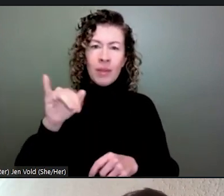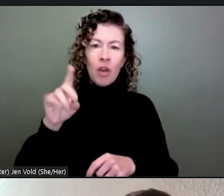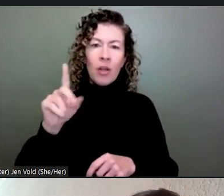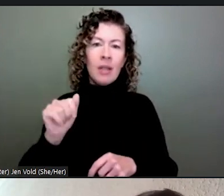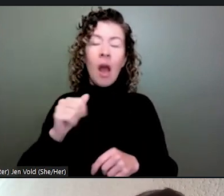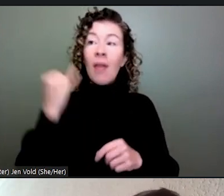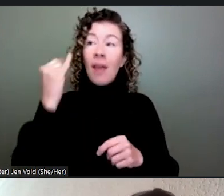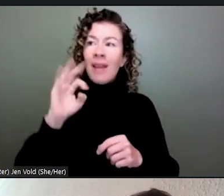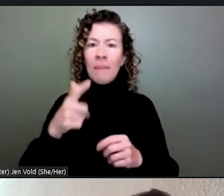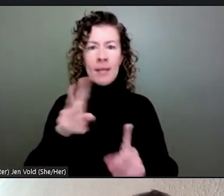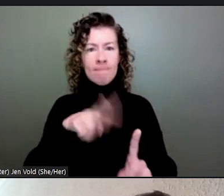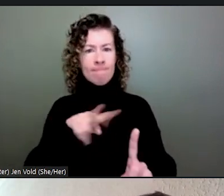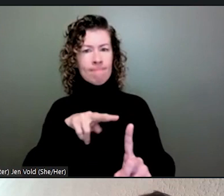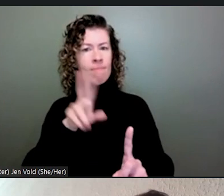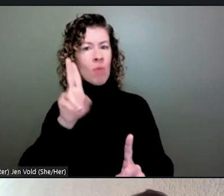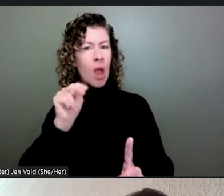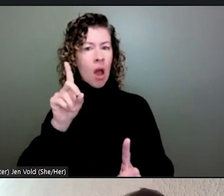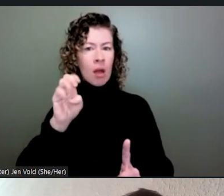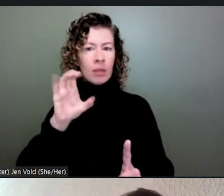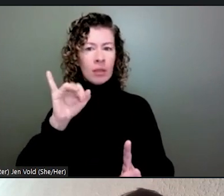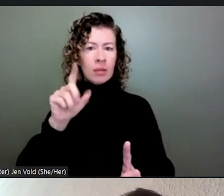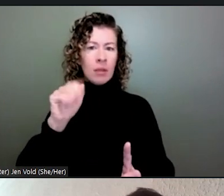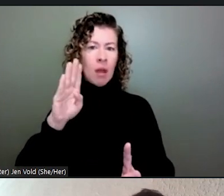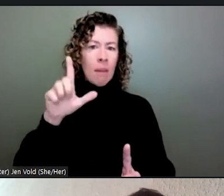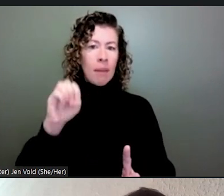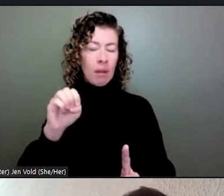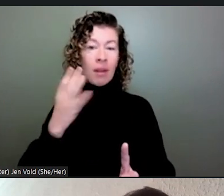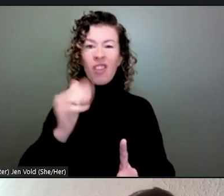that there's a kind of question mark above you until you can prove otherwise.